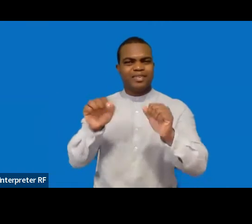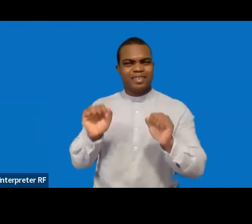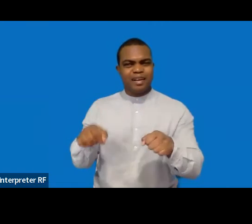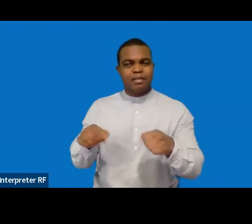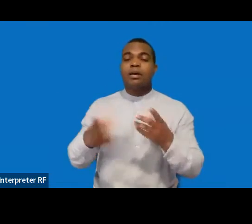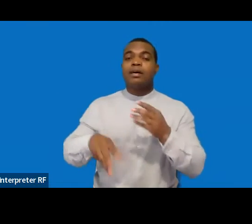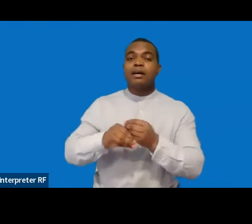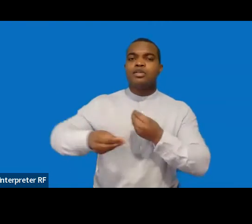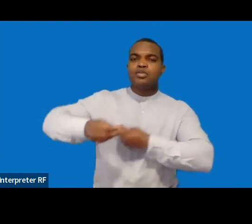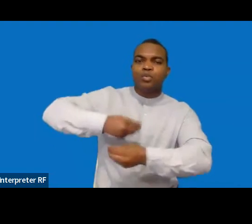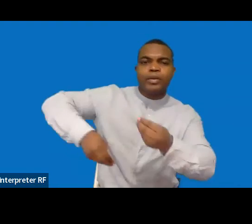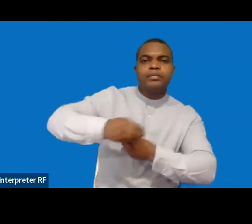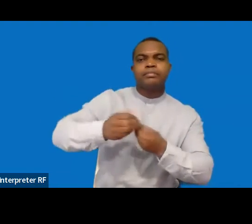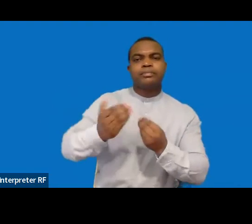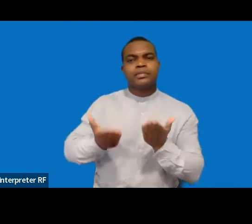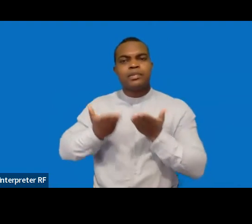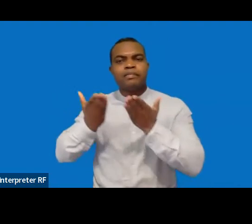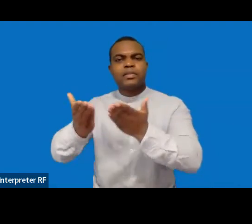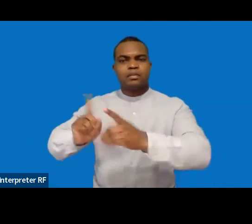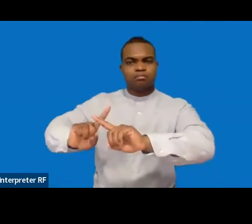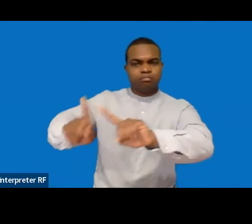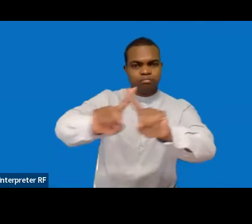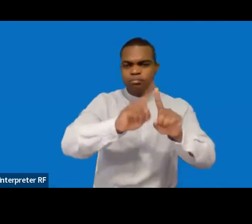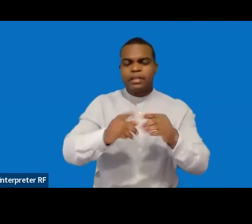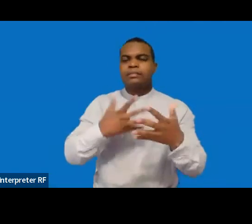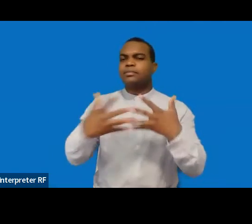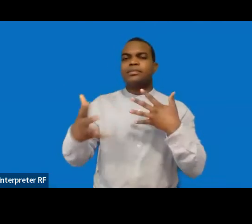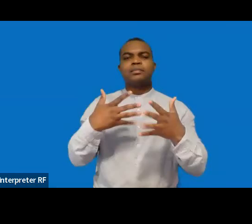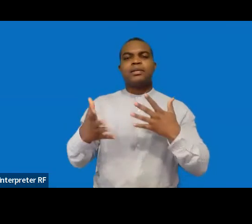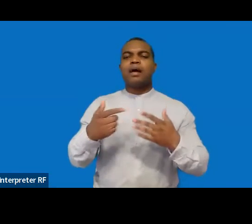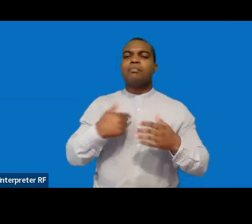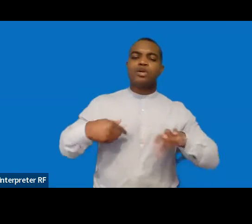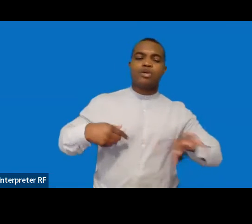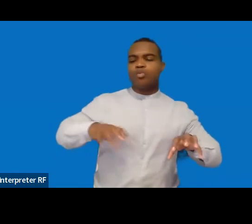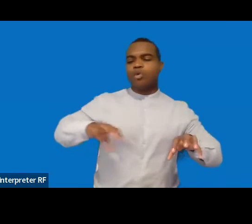So a Spanish person living in Portugal, for example,